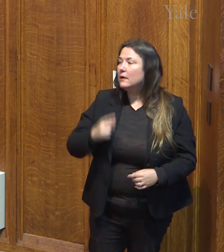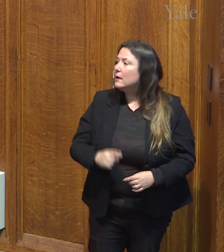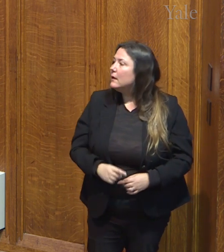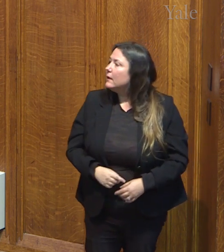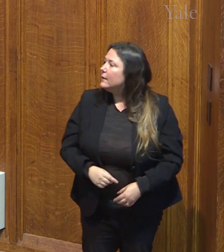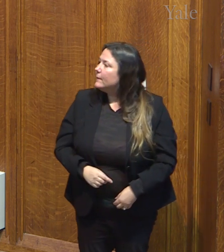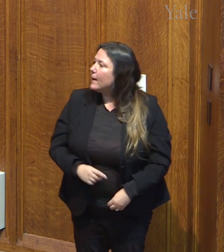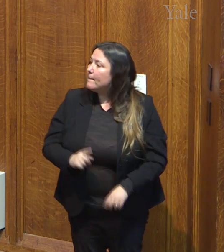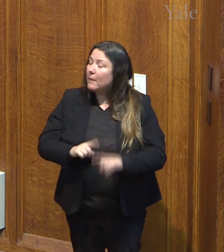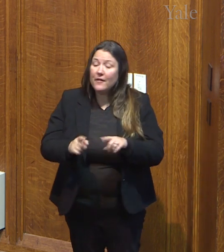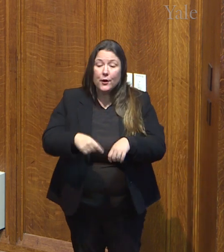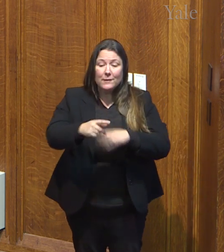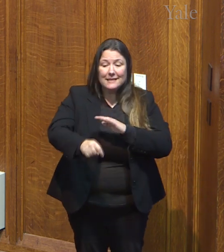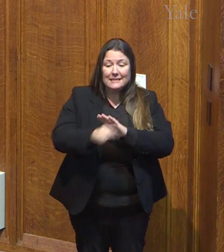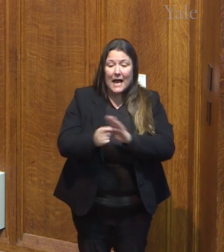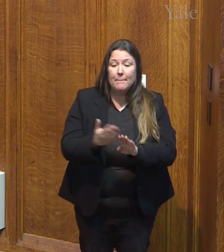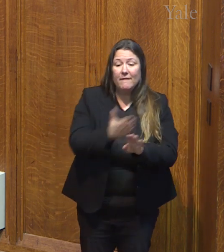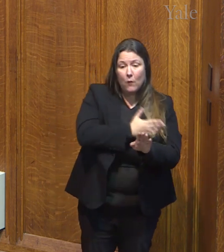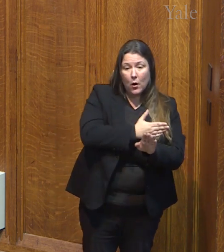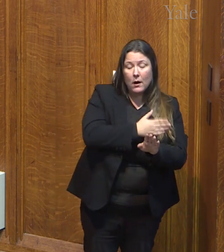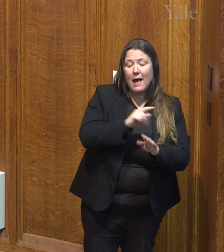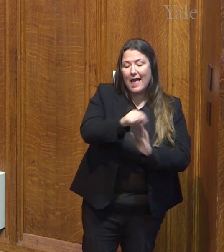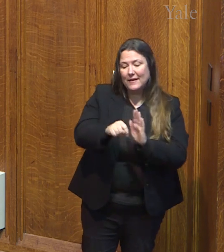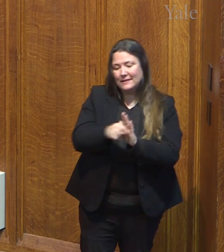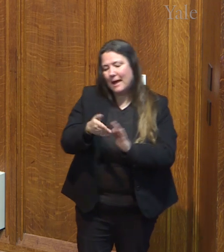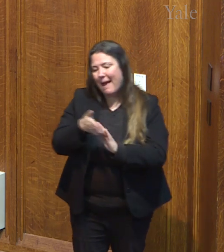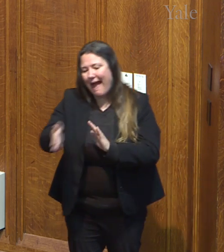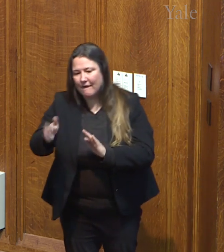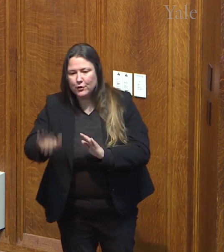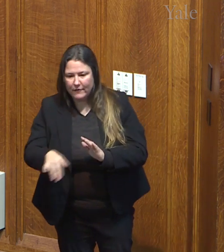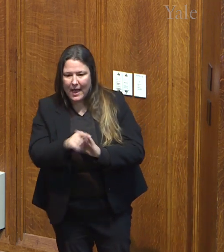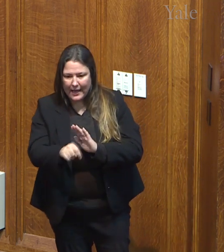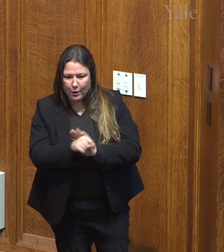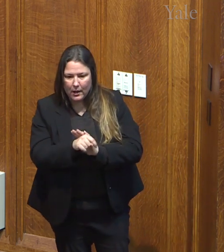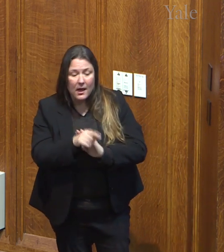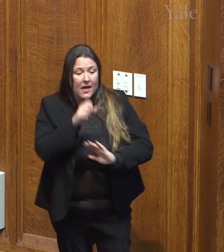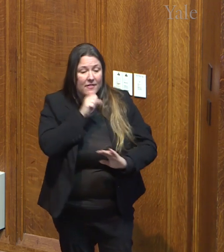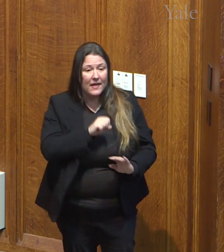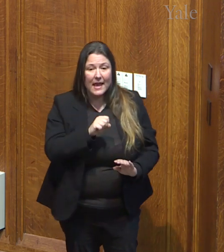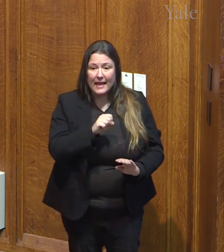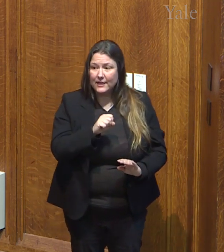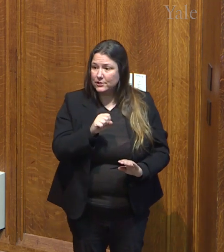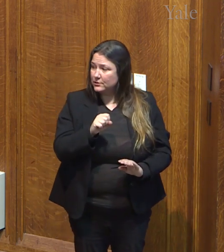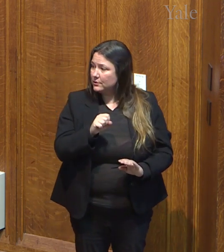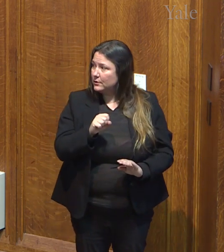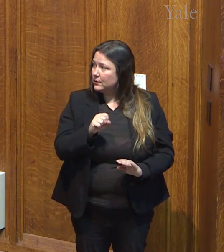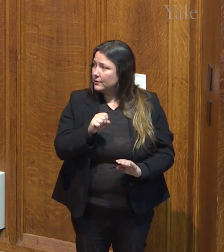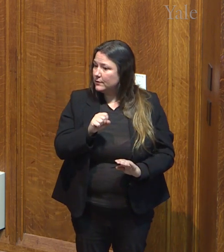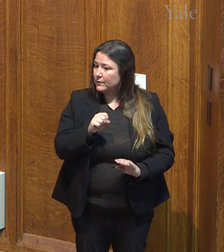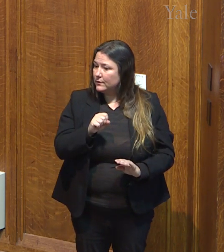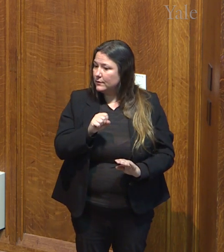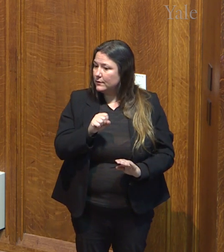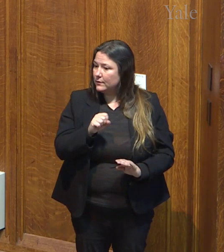the time before and the time after that era. The Age of Bébian as we shall see was an island